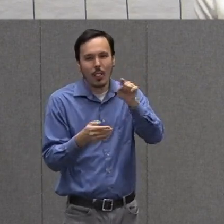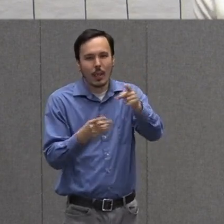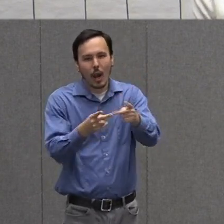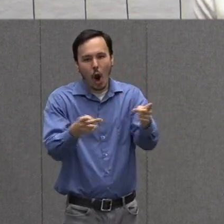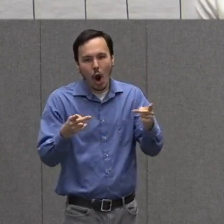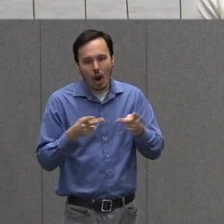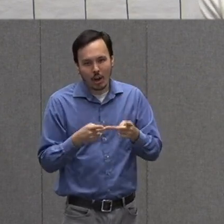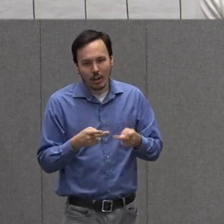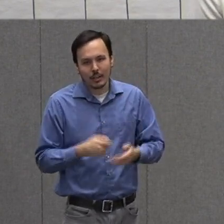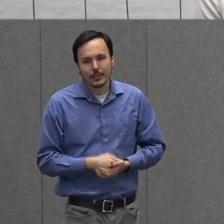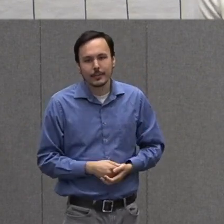Think about it for a second.